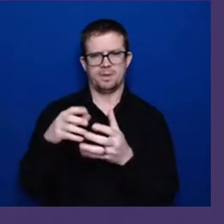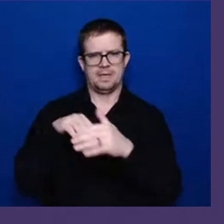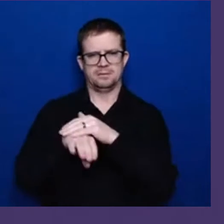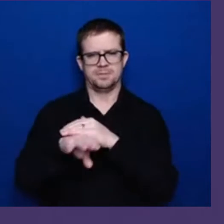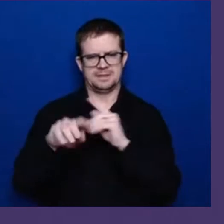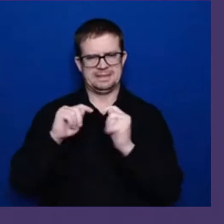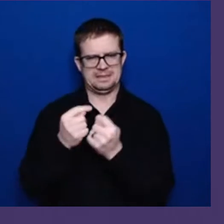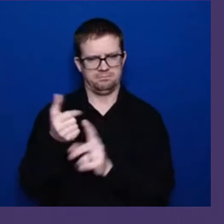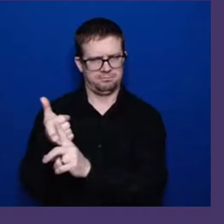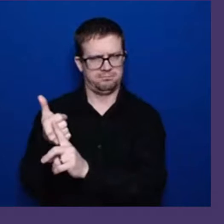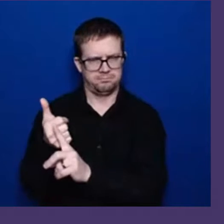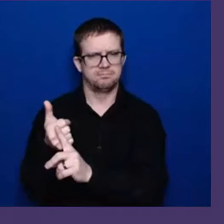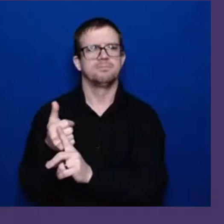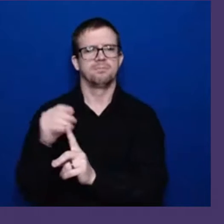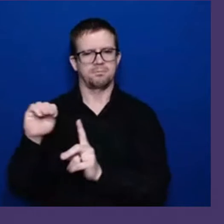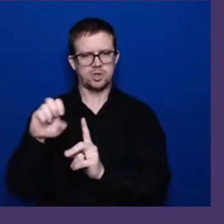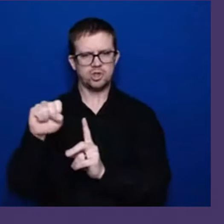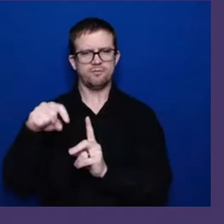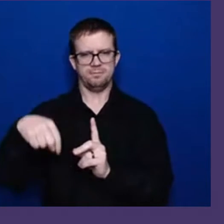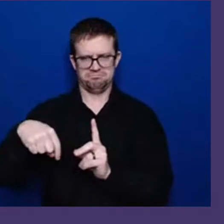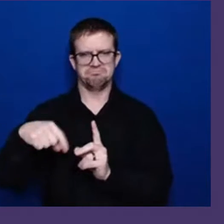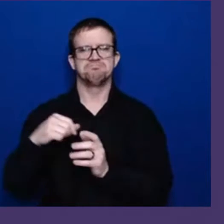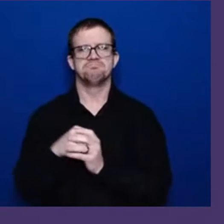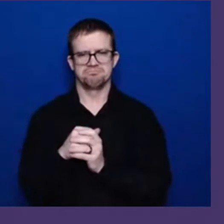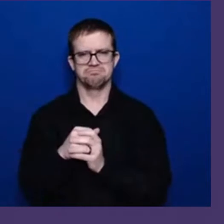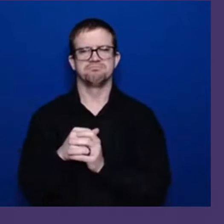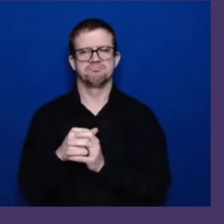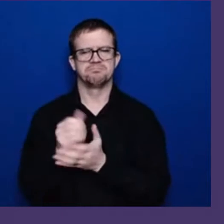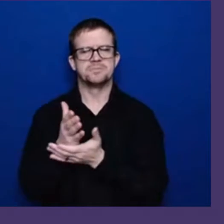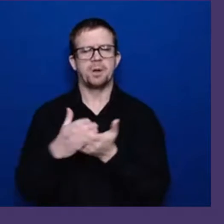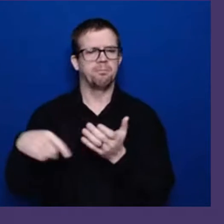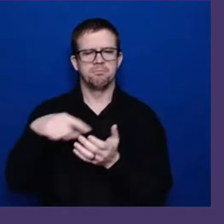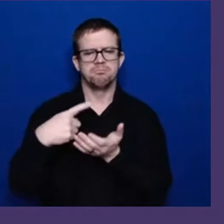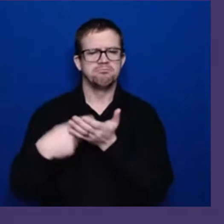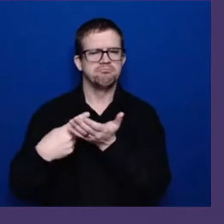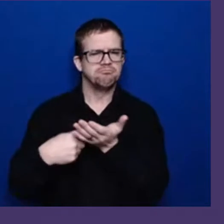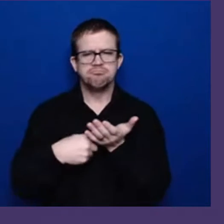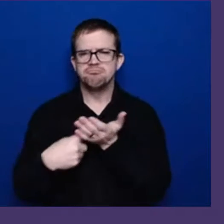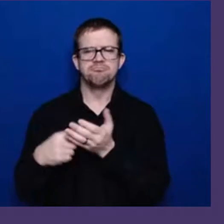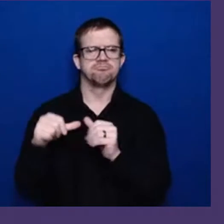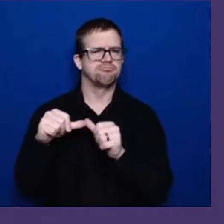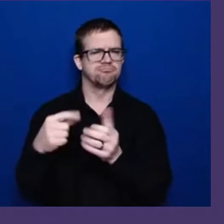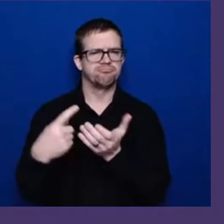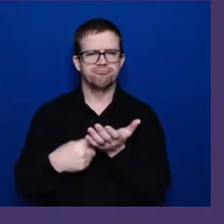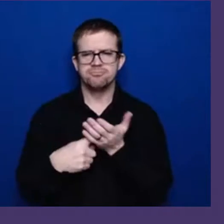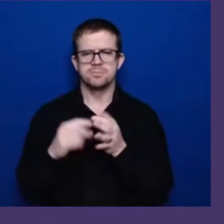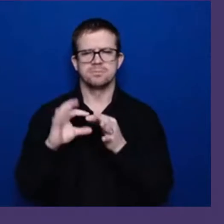some powerhouse conversations on intersectionality in the black African American community and how